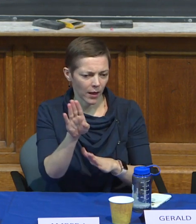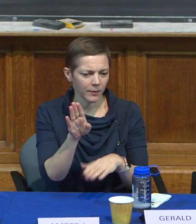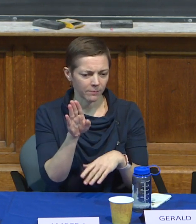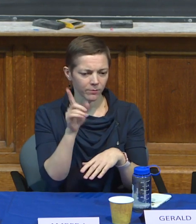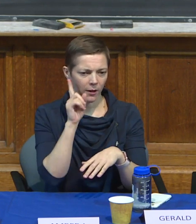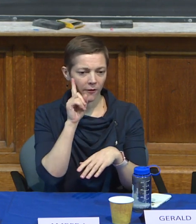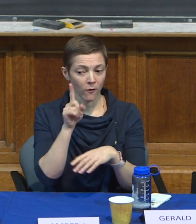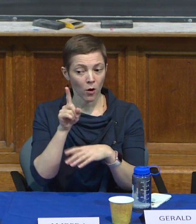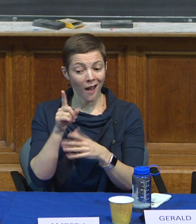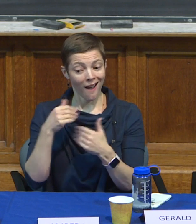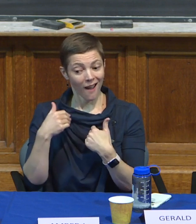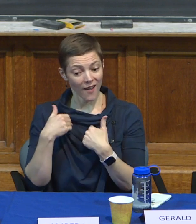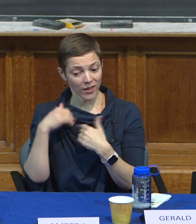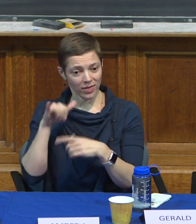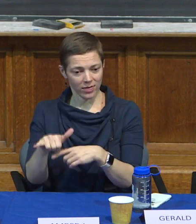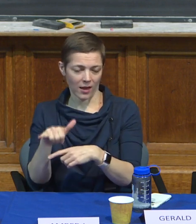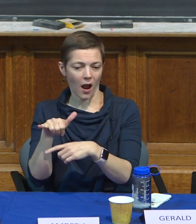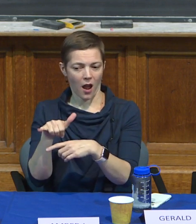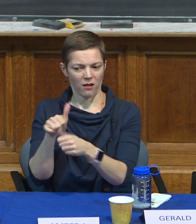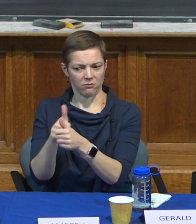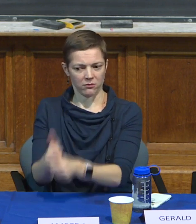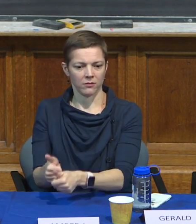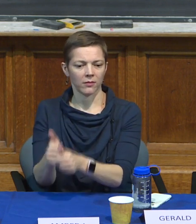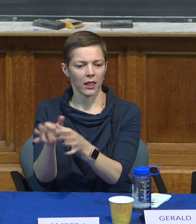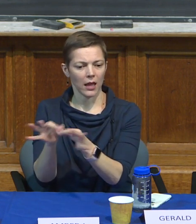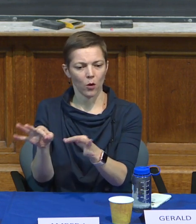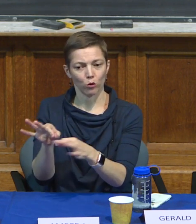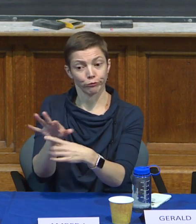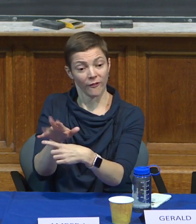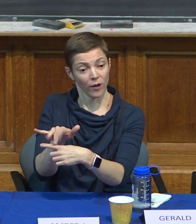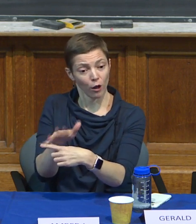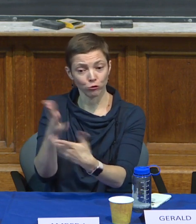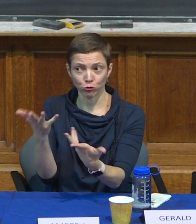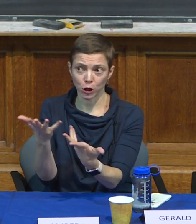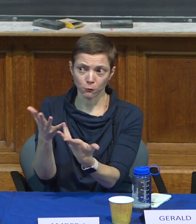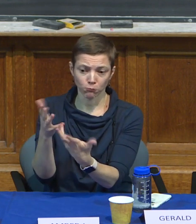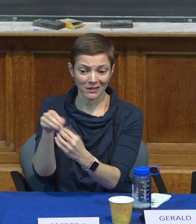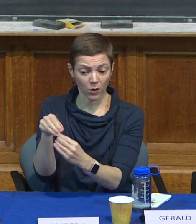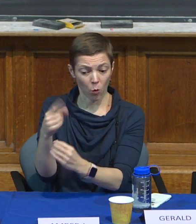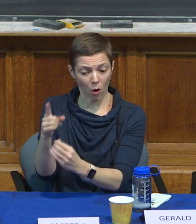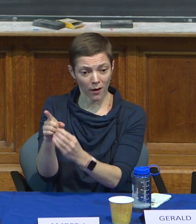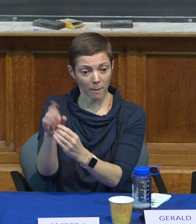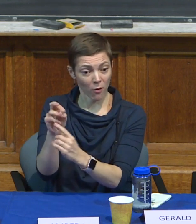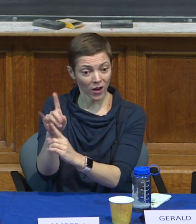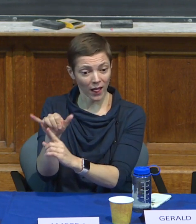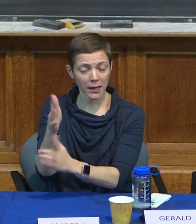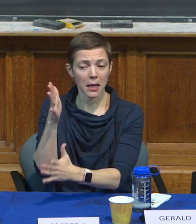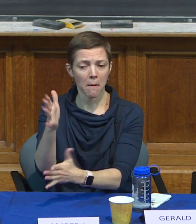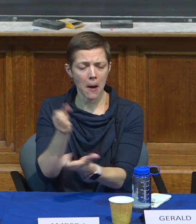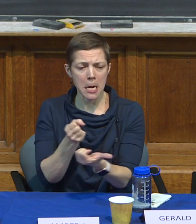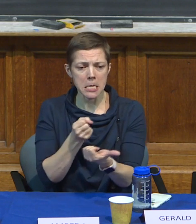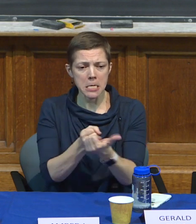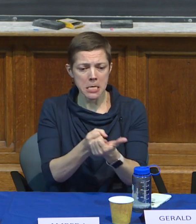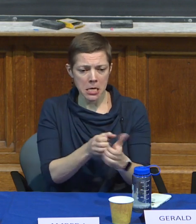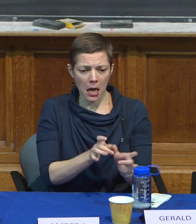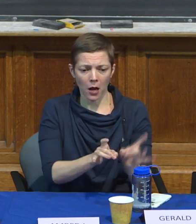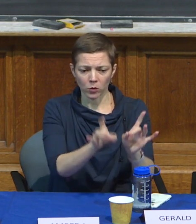in this area but there are some findings that we can apply to the situation in Deaf education.